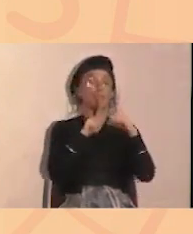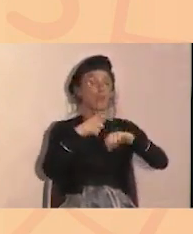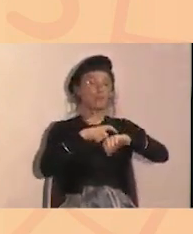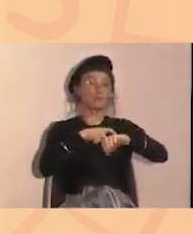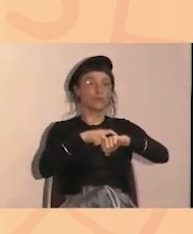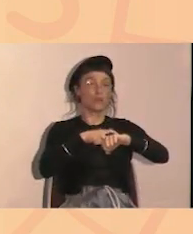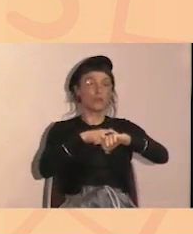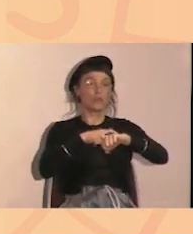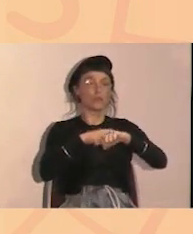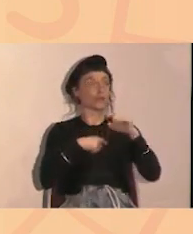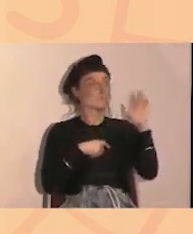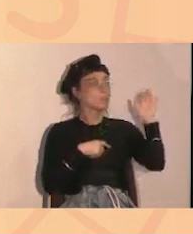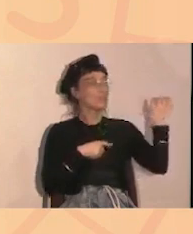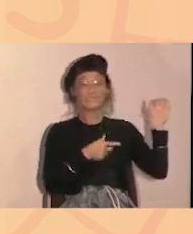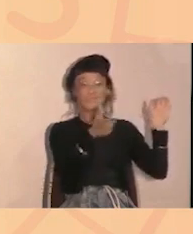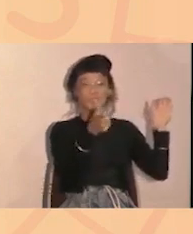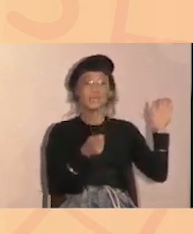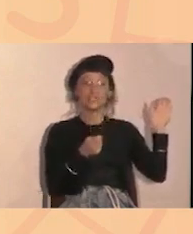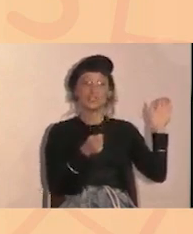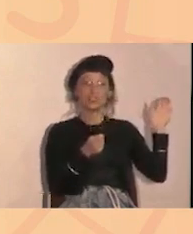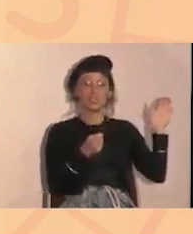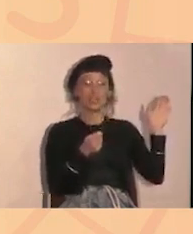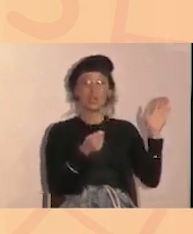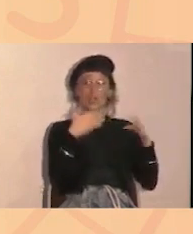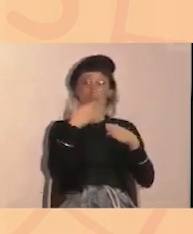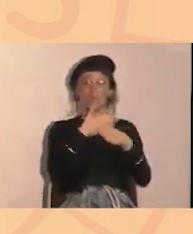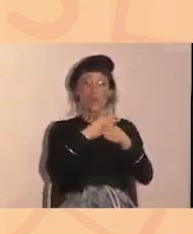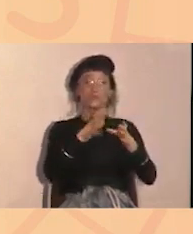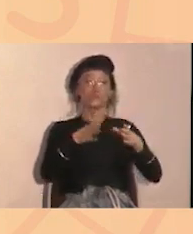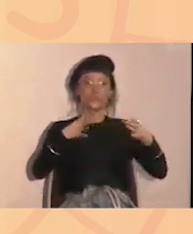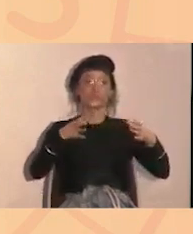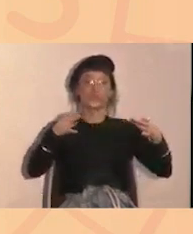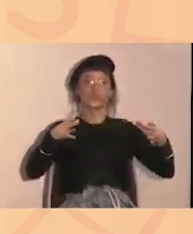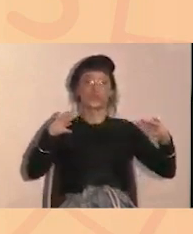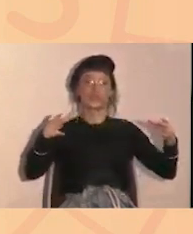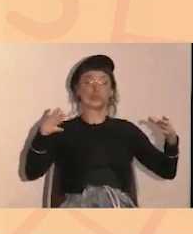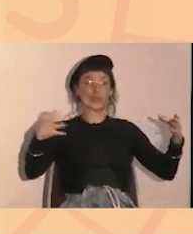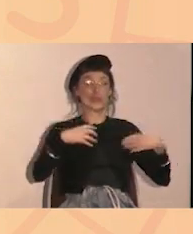And this invitation, you know, over time the work grew and took more of the gallery space over.